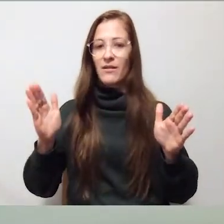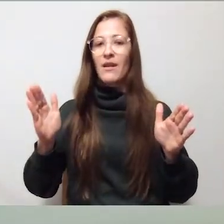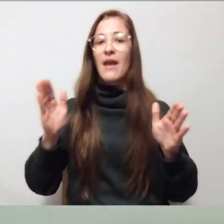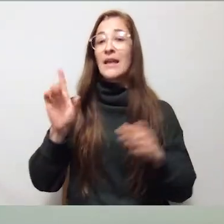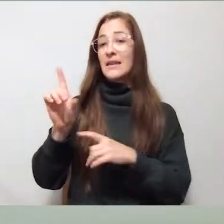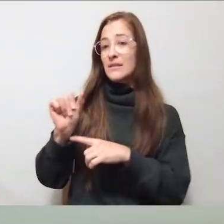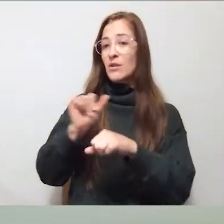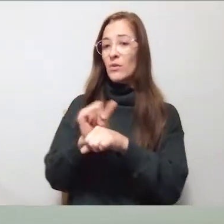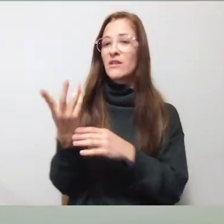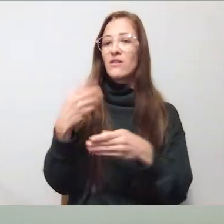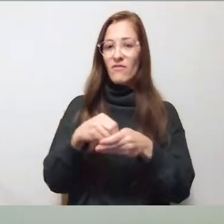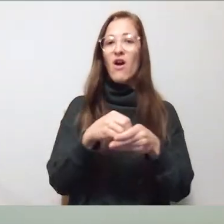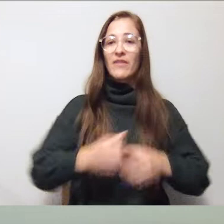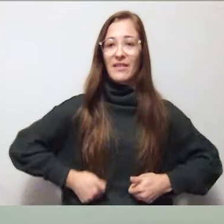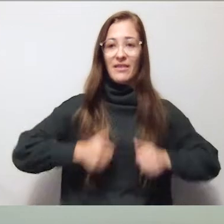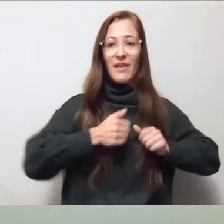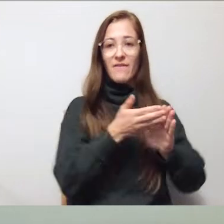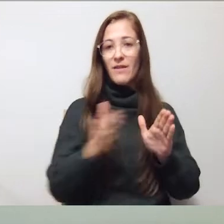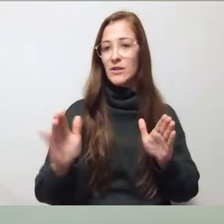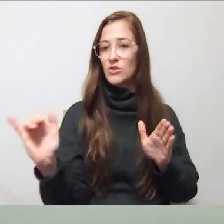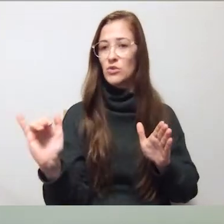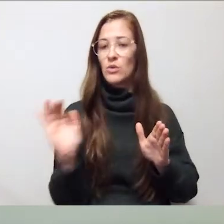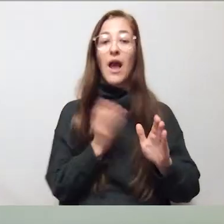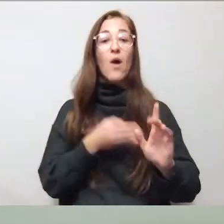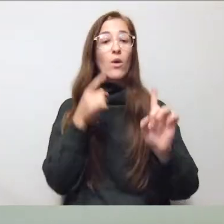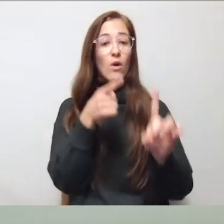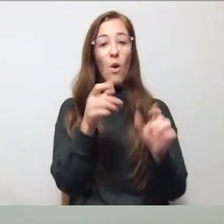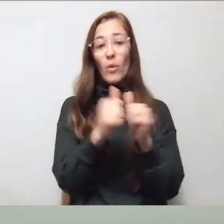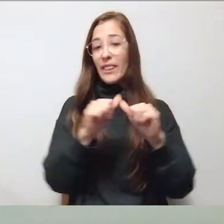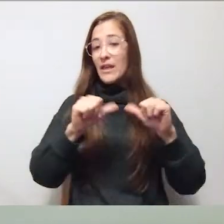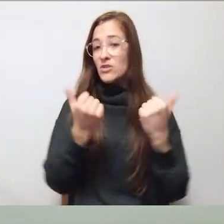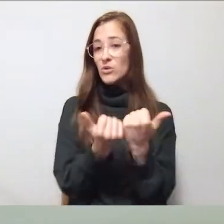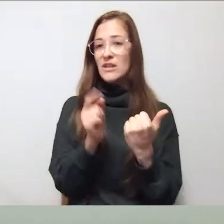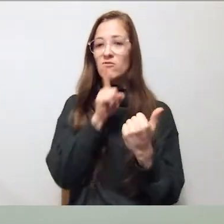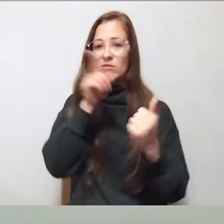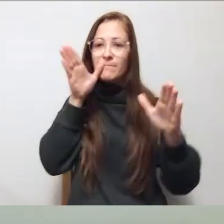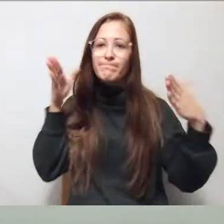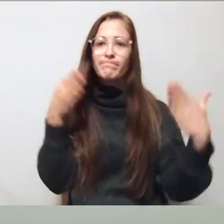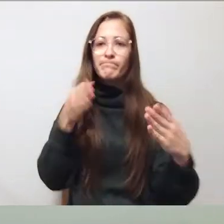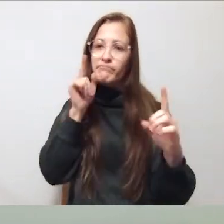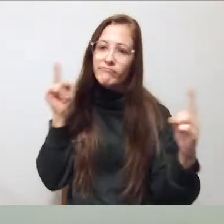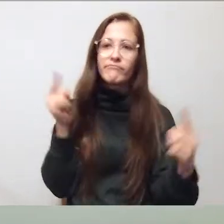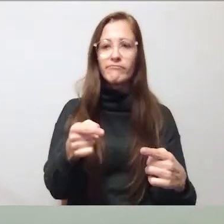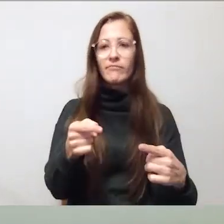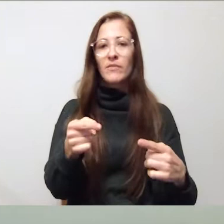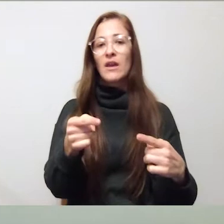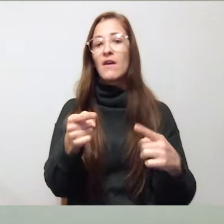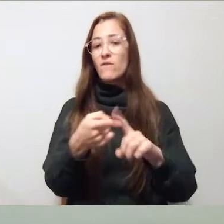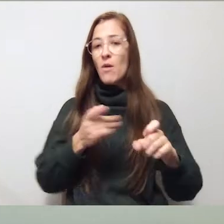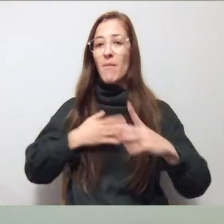And so really the goal that we have here at the association and what we've really been focused on since I've come on board in 2020,